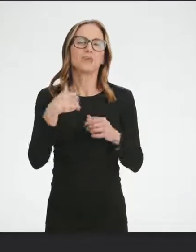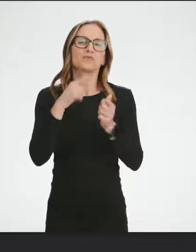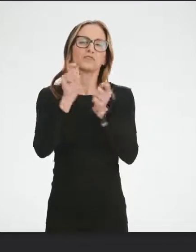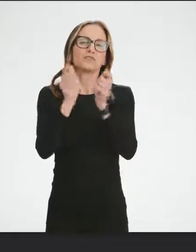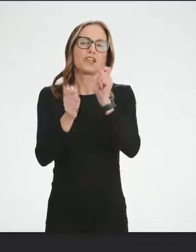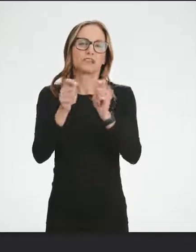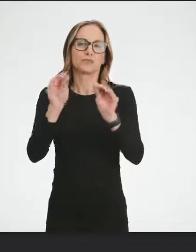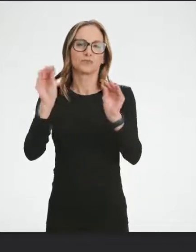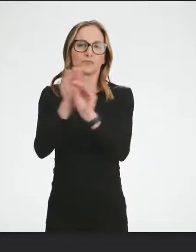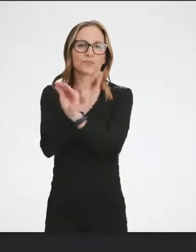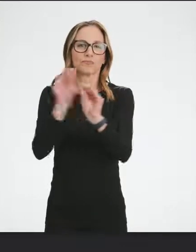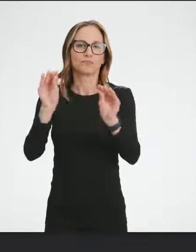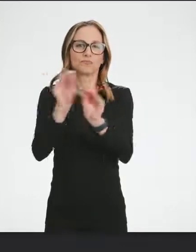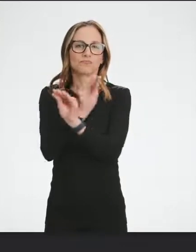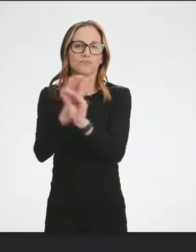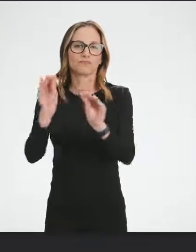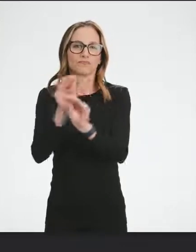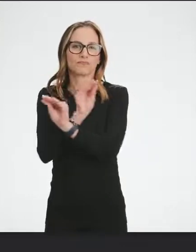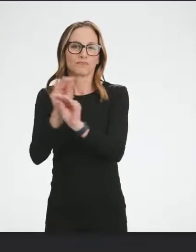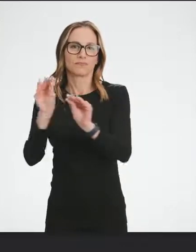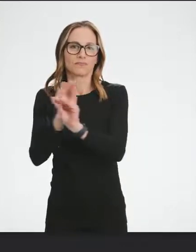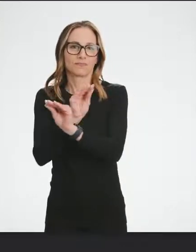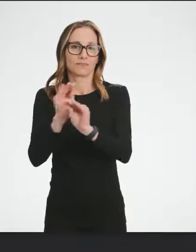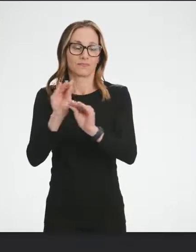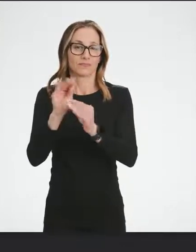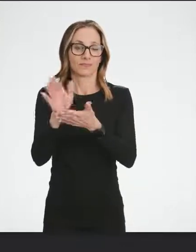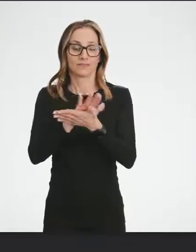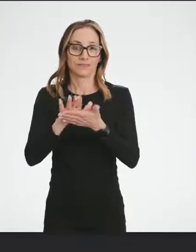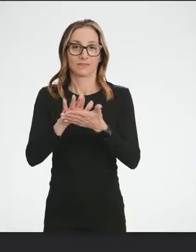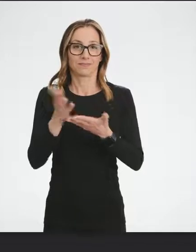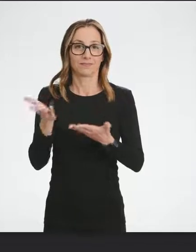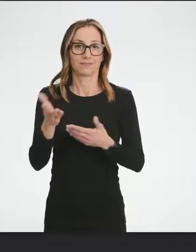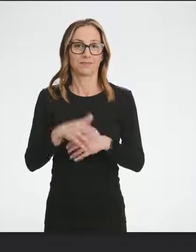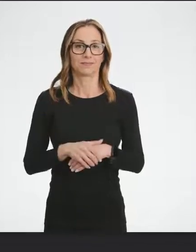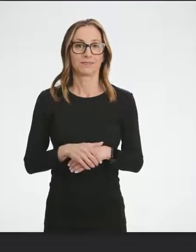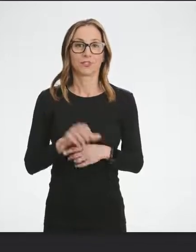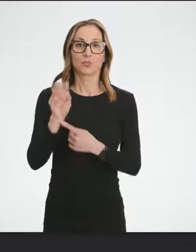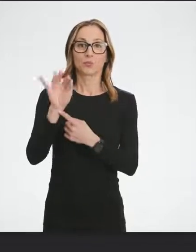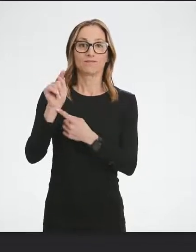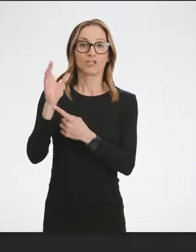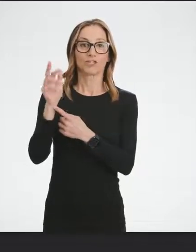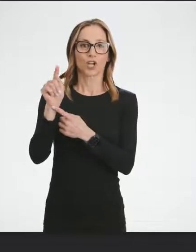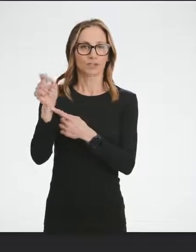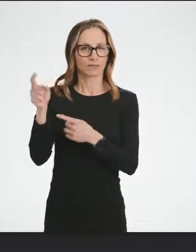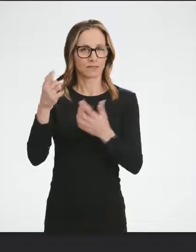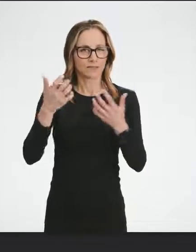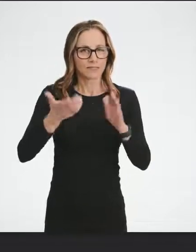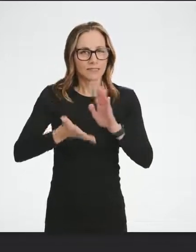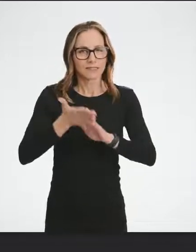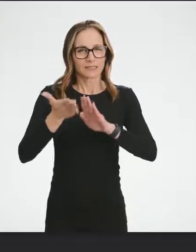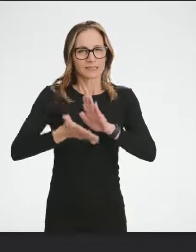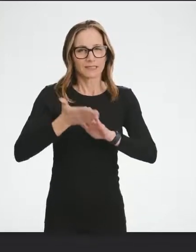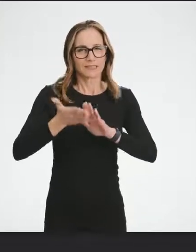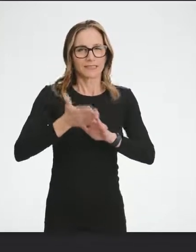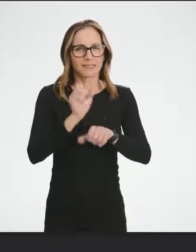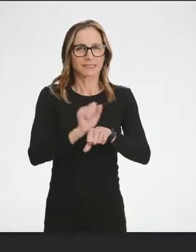Watch how the bars animate beautifully, with Swift Charts doing all the heavy lifting. Let's fetch more data.